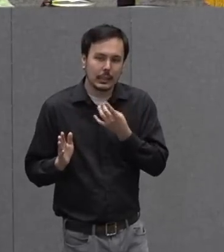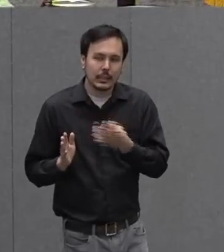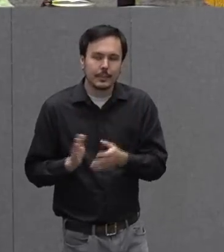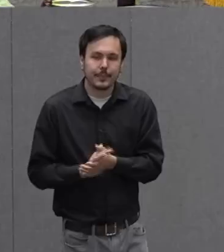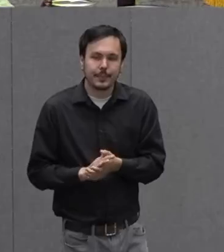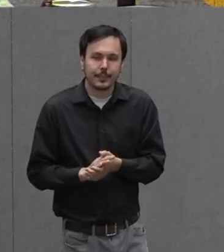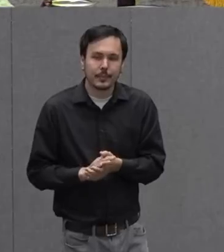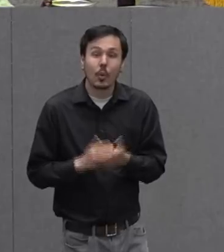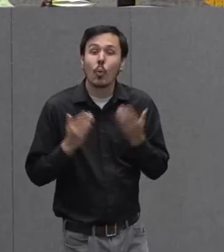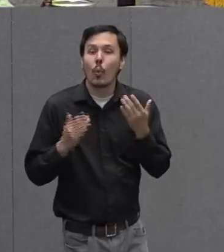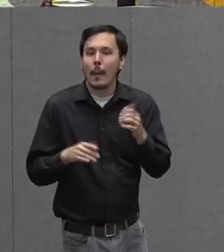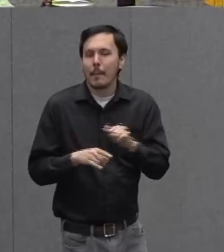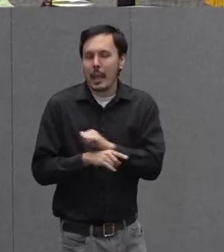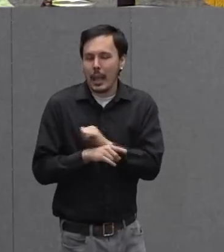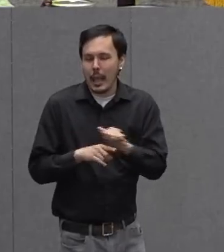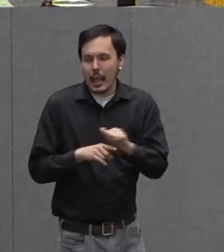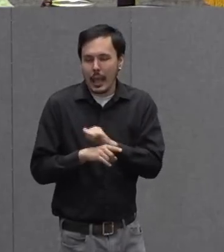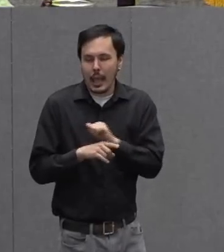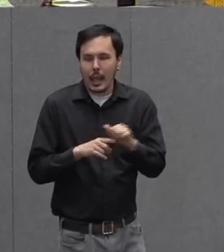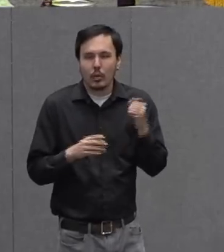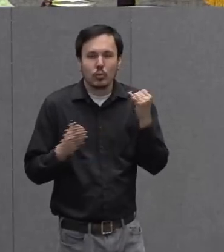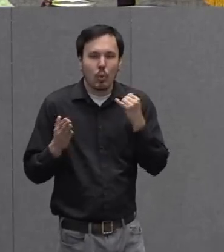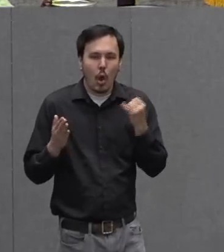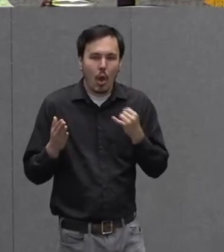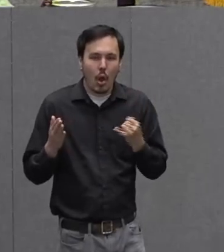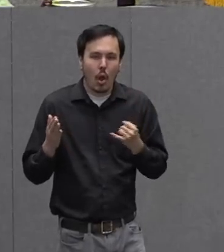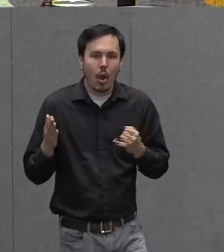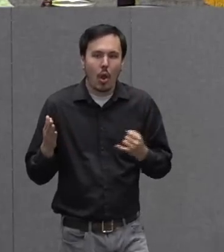So let's practice drawing some arrows before we go.